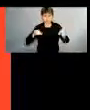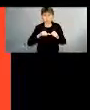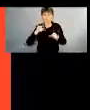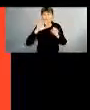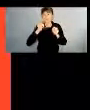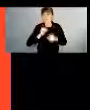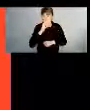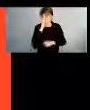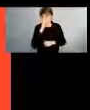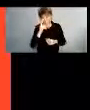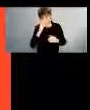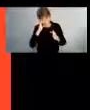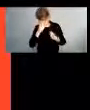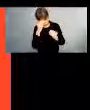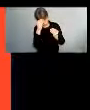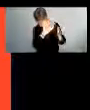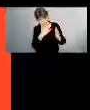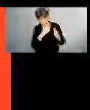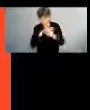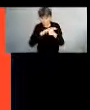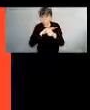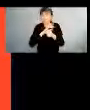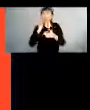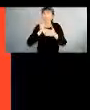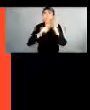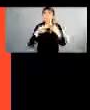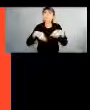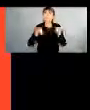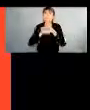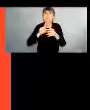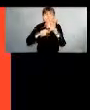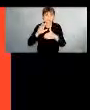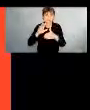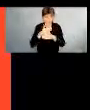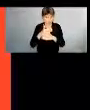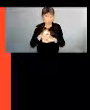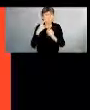to the most important elements of what you’re sharing. For example, if you're a script writer